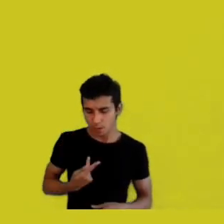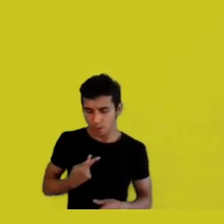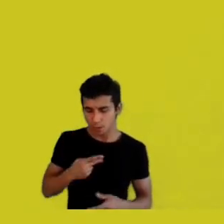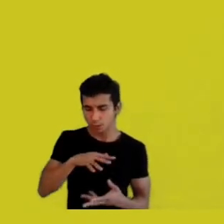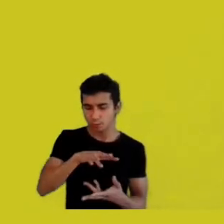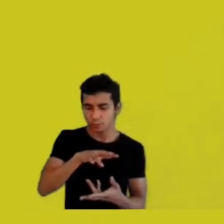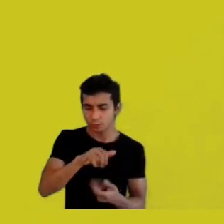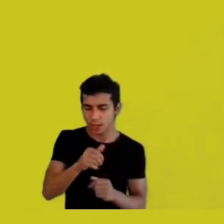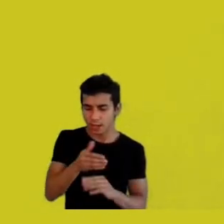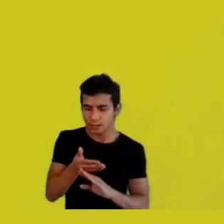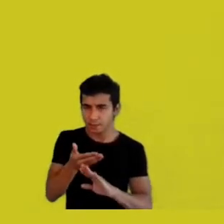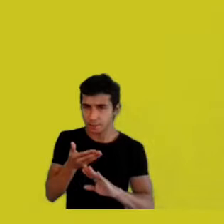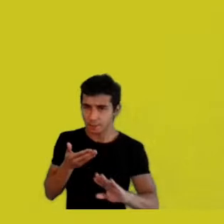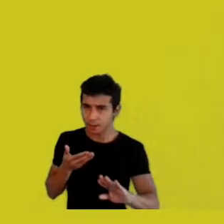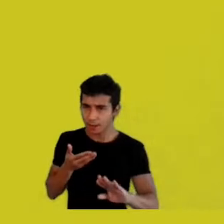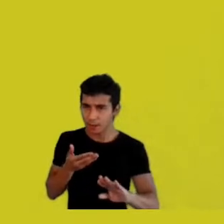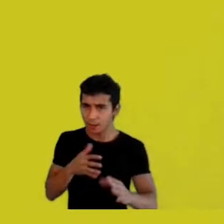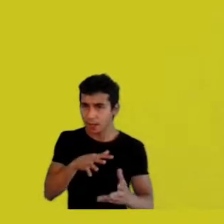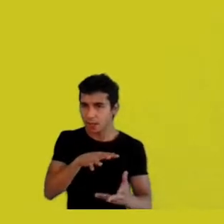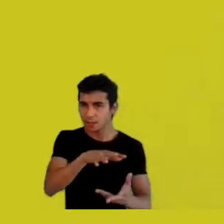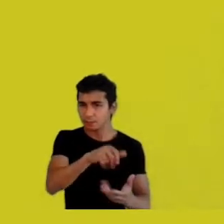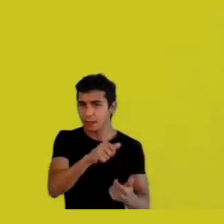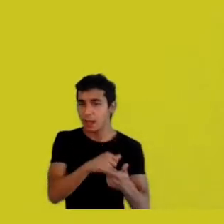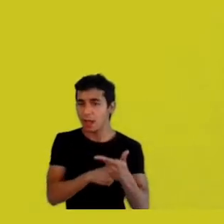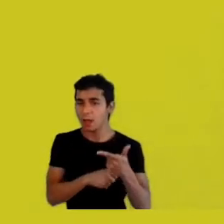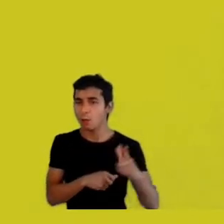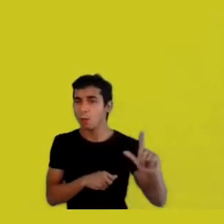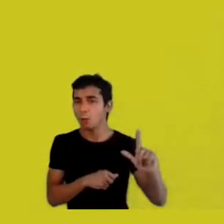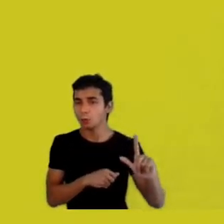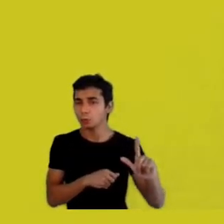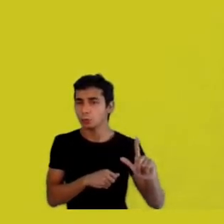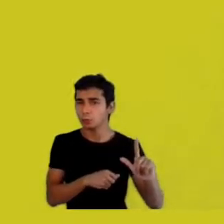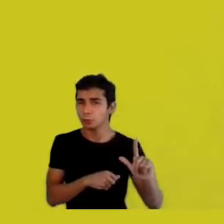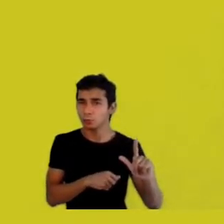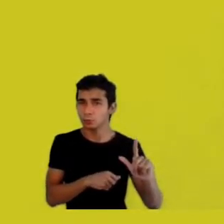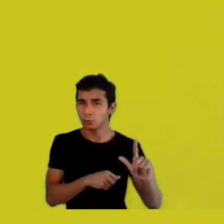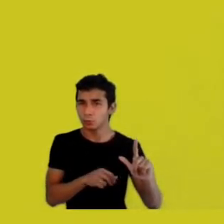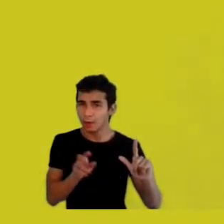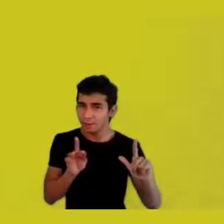Another entity? To what extent is it another entity?